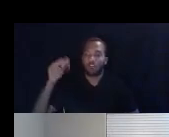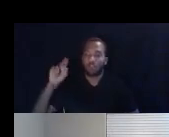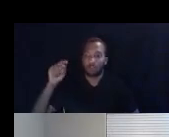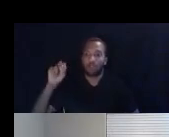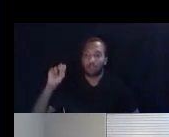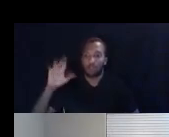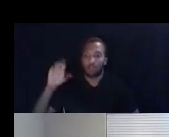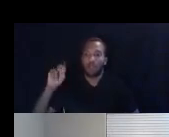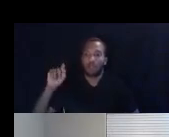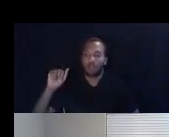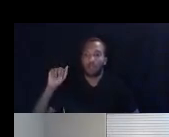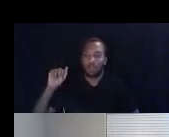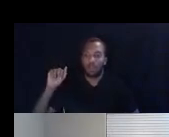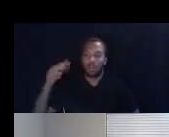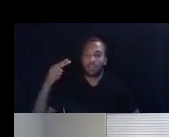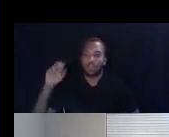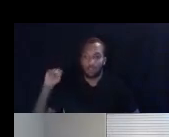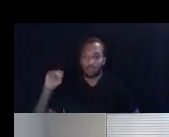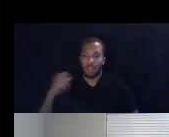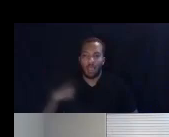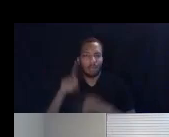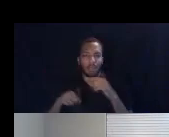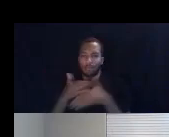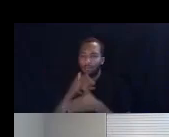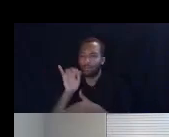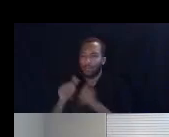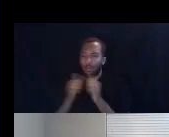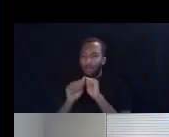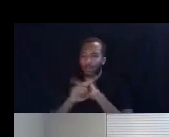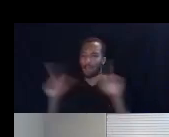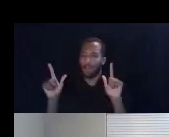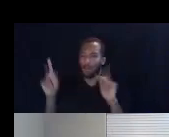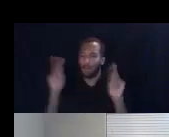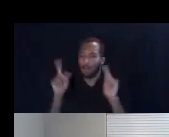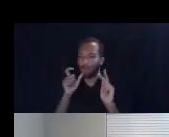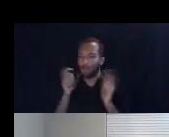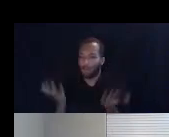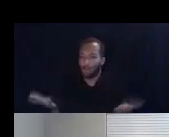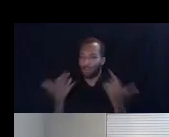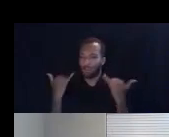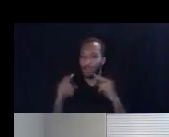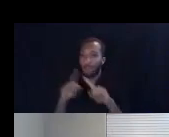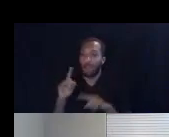I don't think I can actually share that link with all attendees, but I can share it with our hosts.